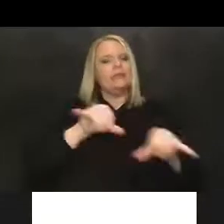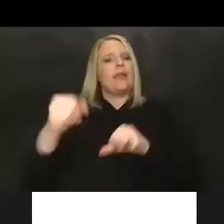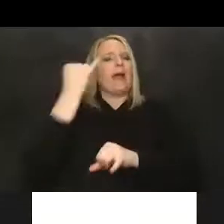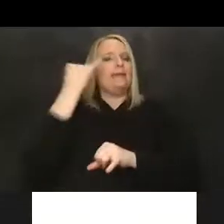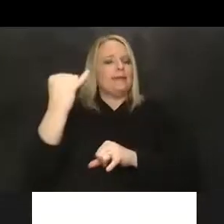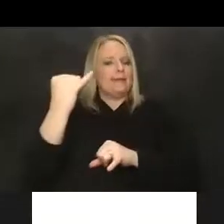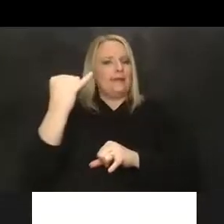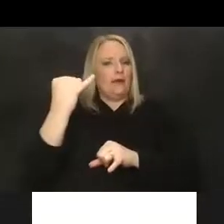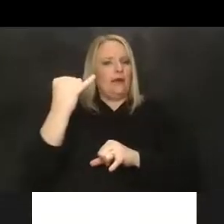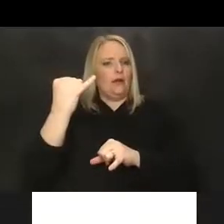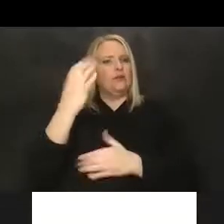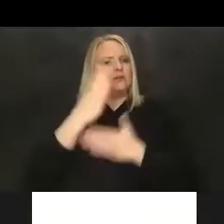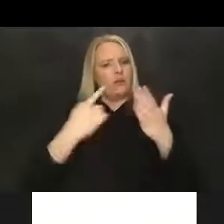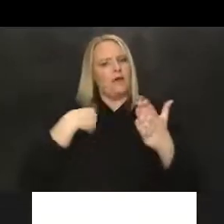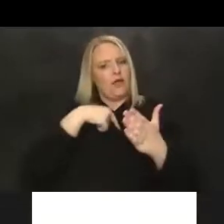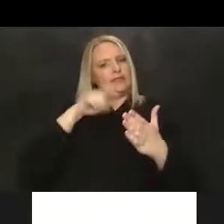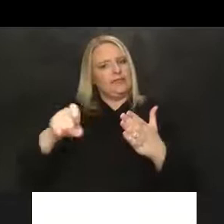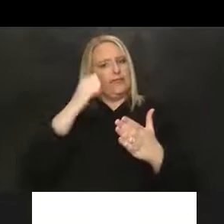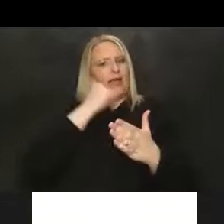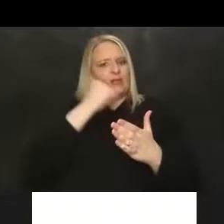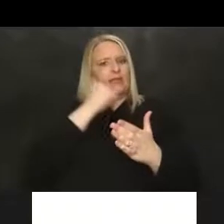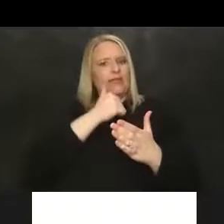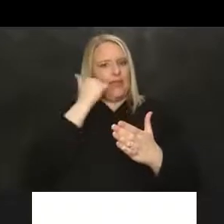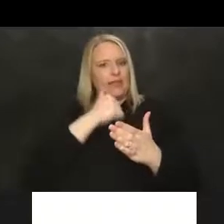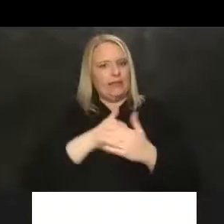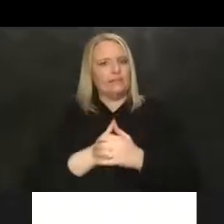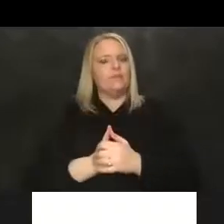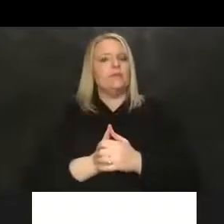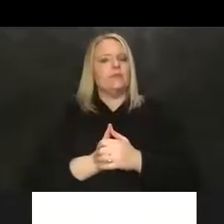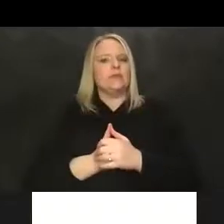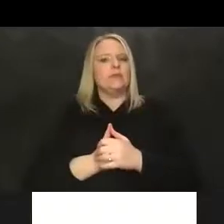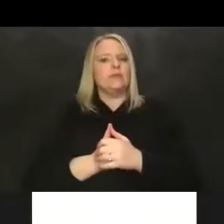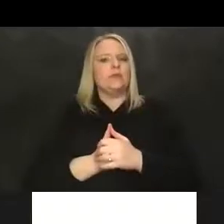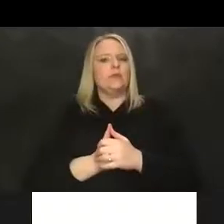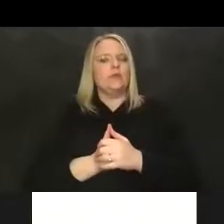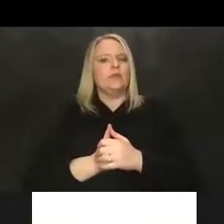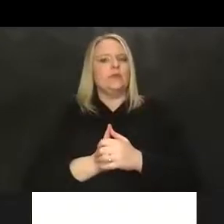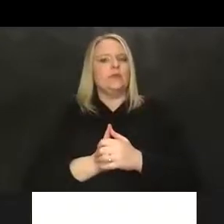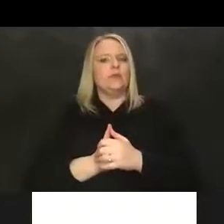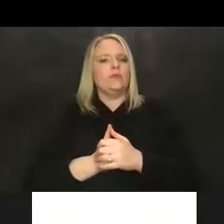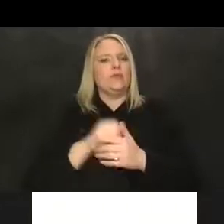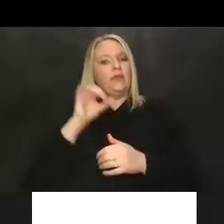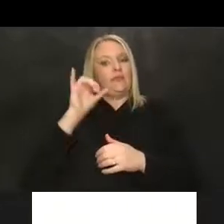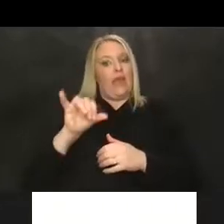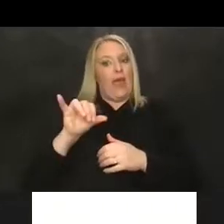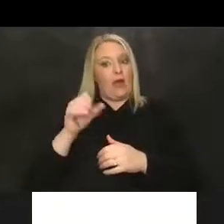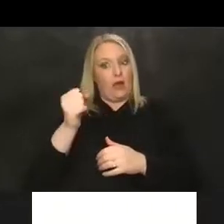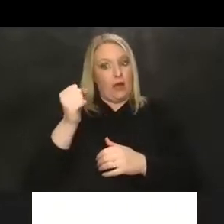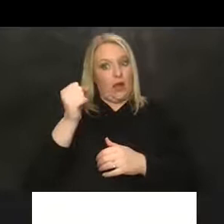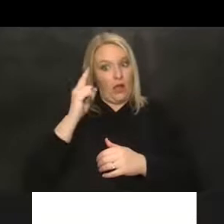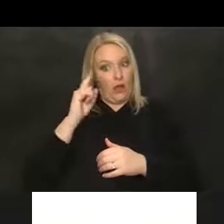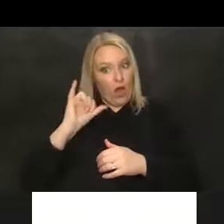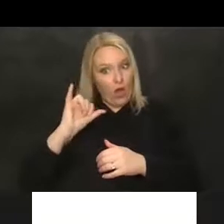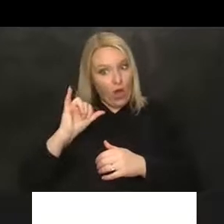some of us need on a daily basis, yeah. And, that sort of realization of arts organizations